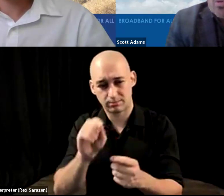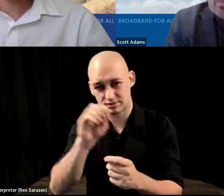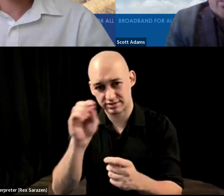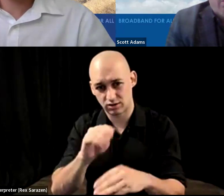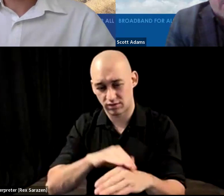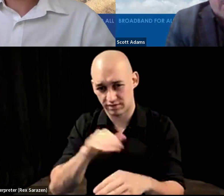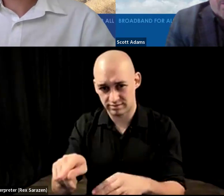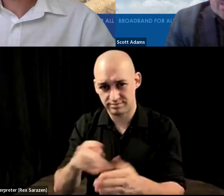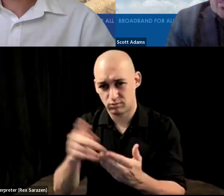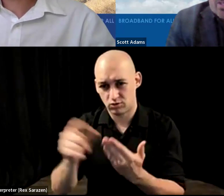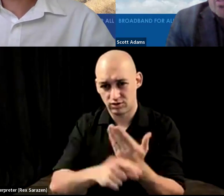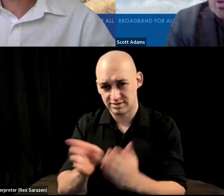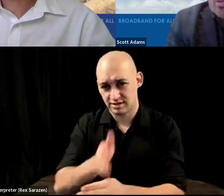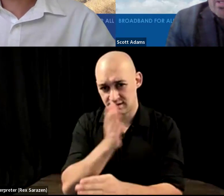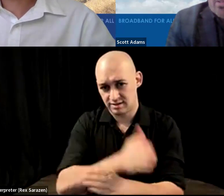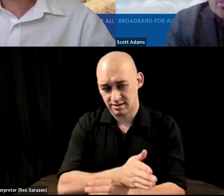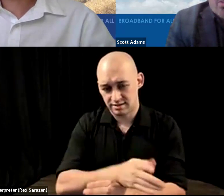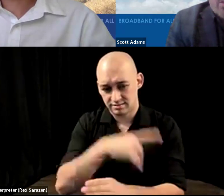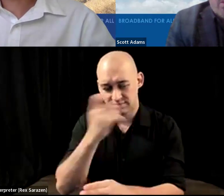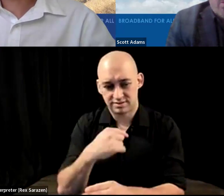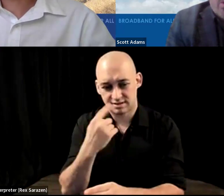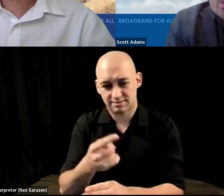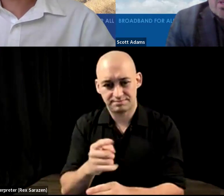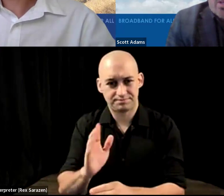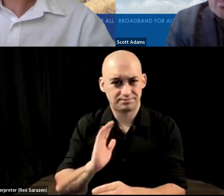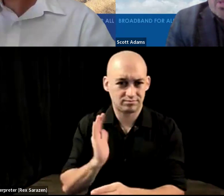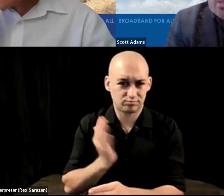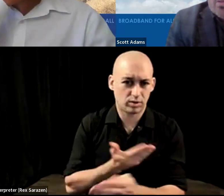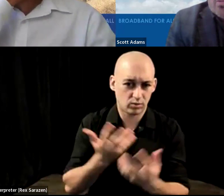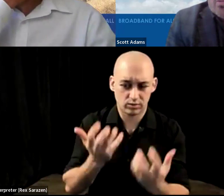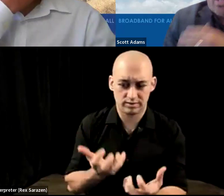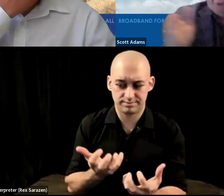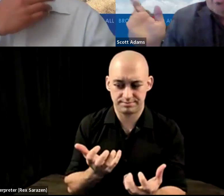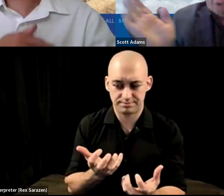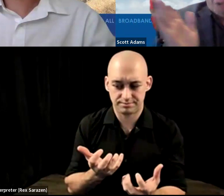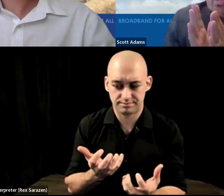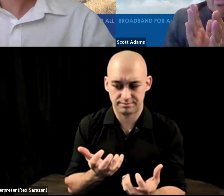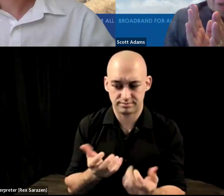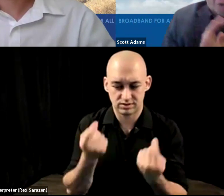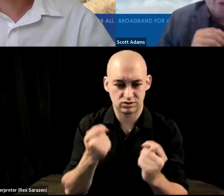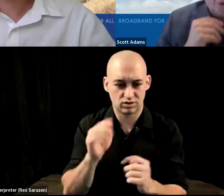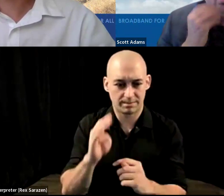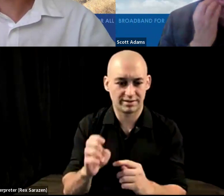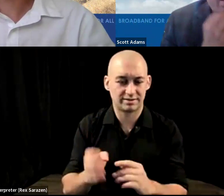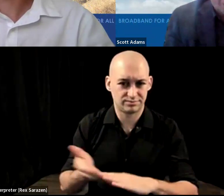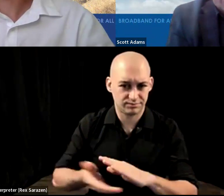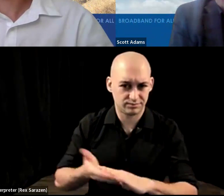programmatic side because like I said, it's our intention to try to be as efficient as possible